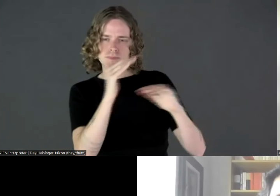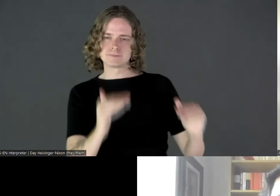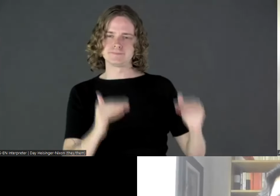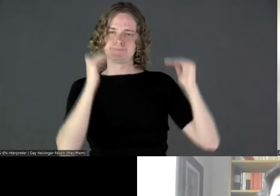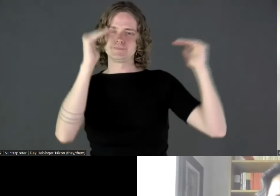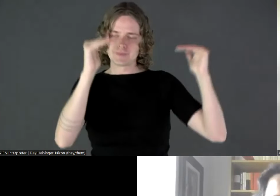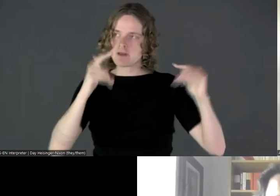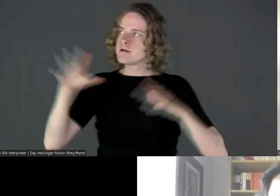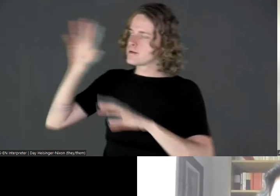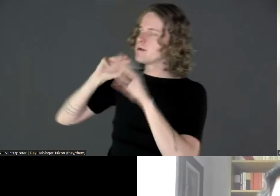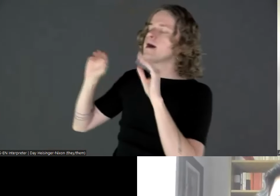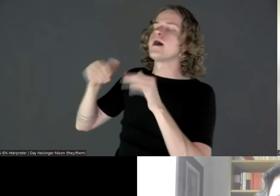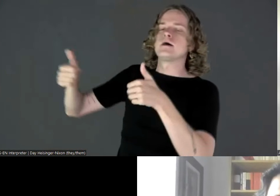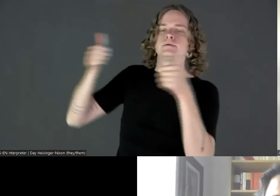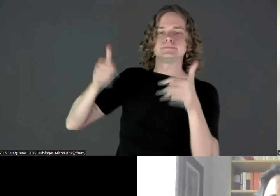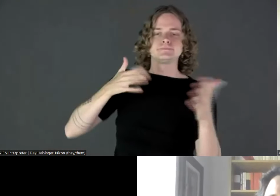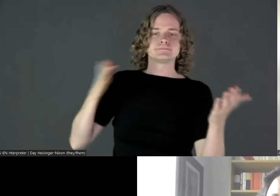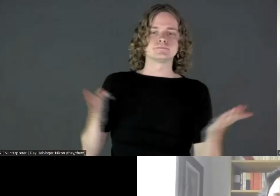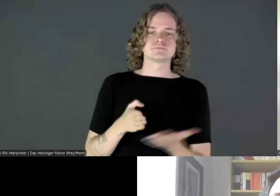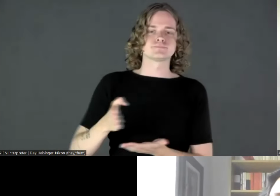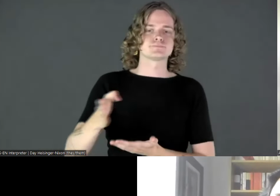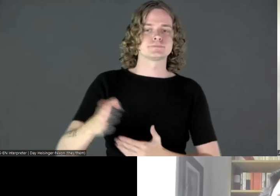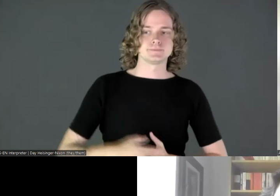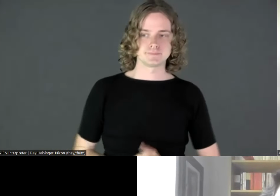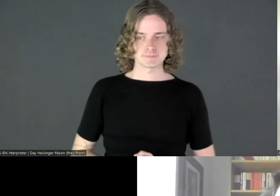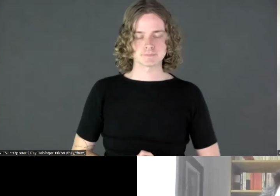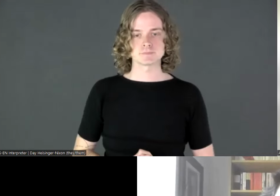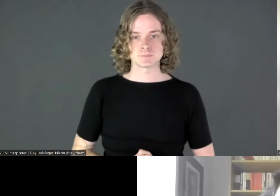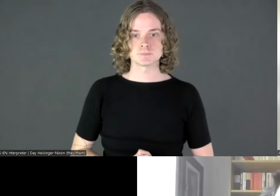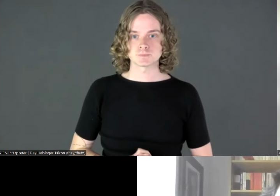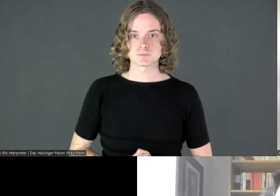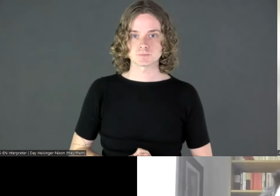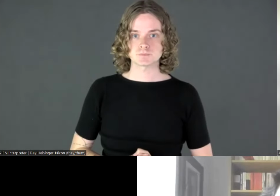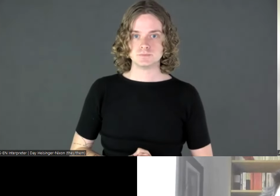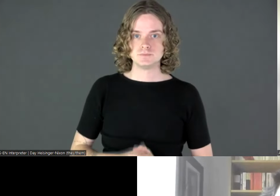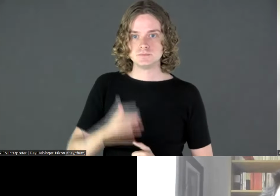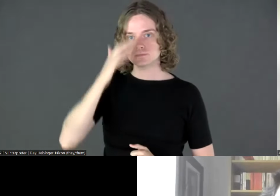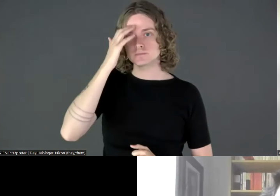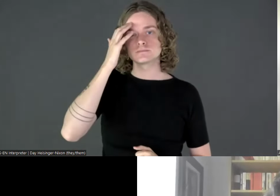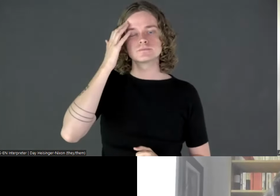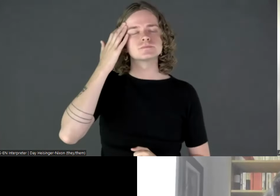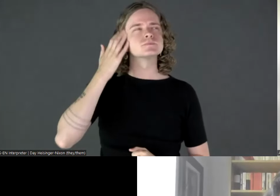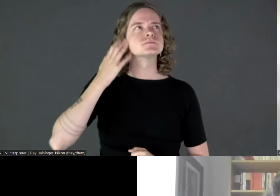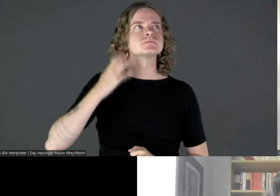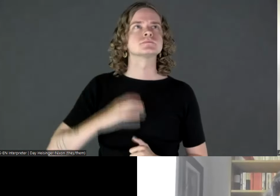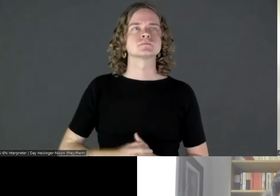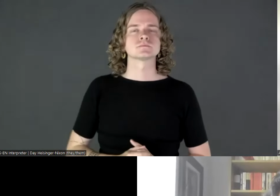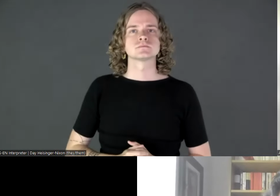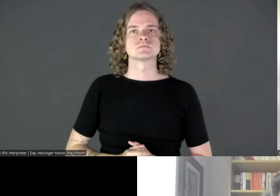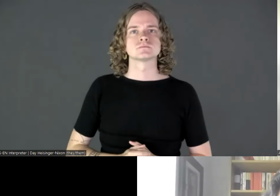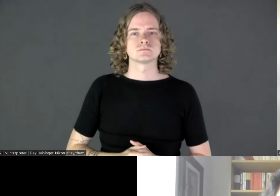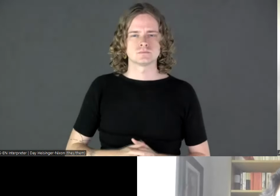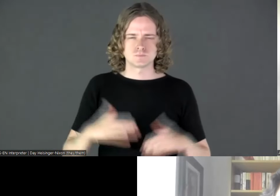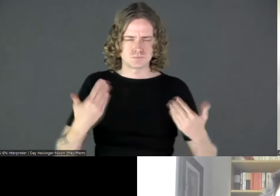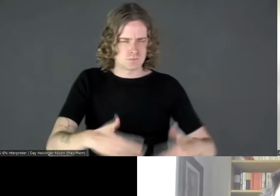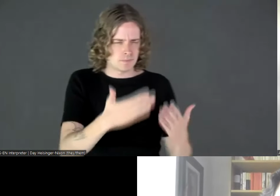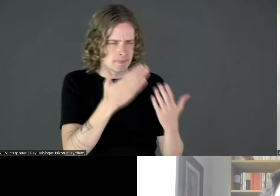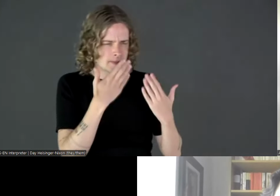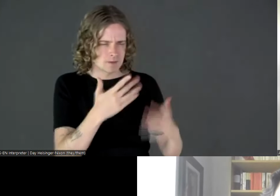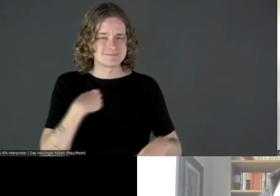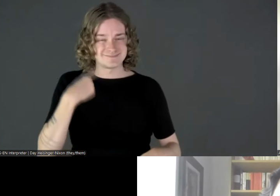Thanks, Anise. Actually you raise two very important points around cost and how to make